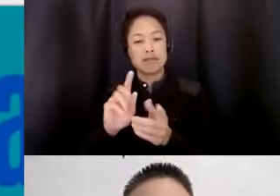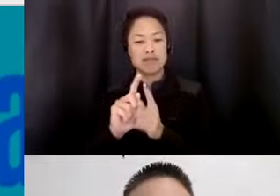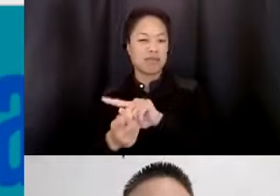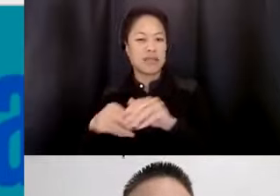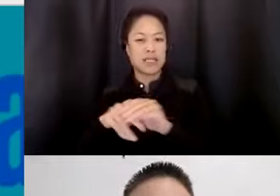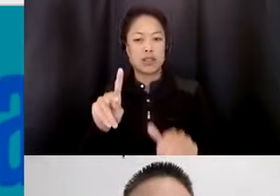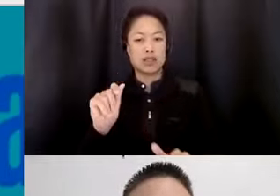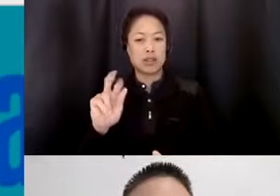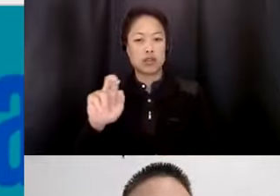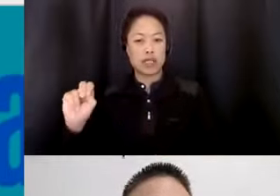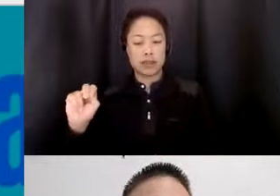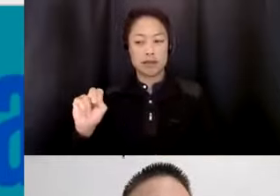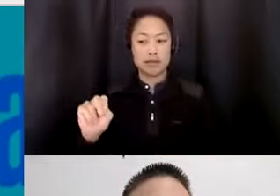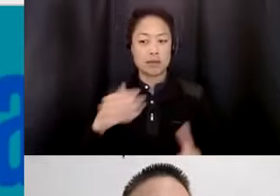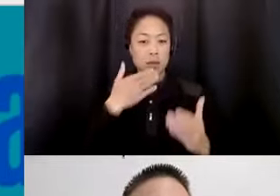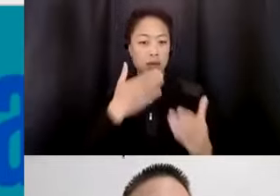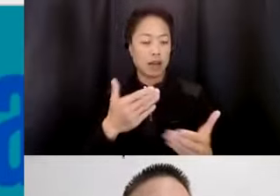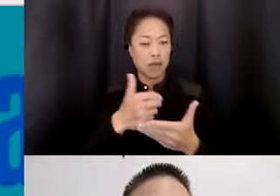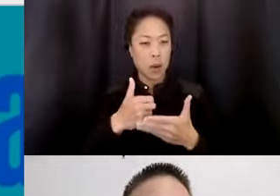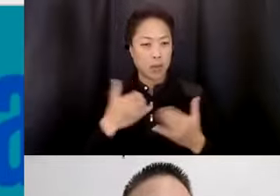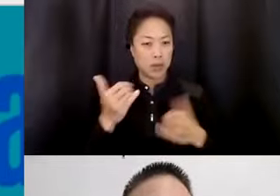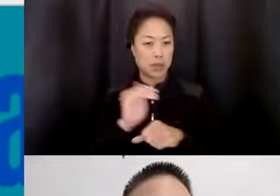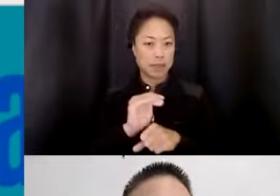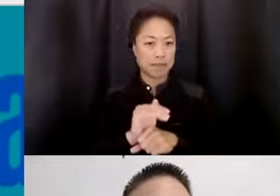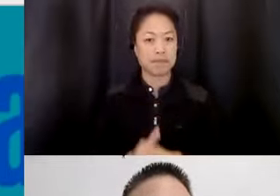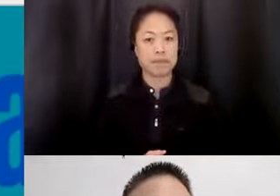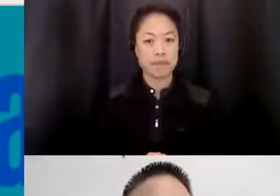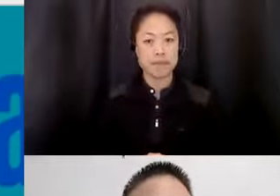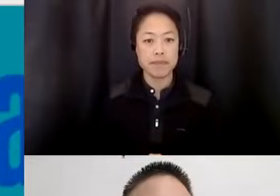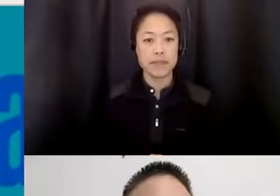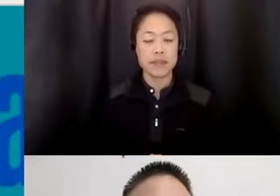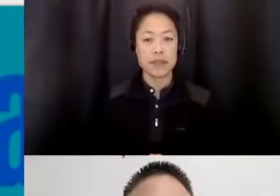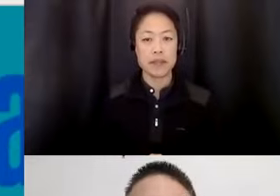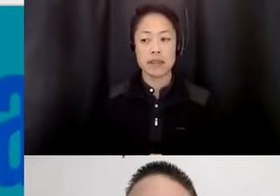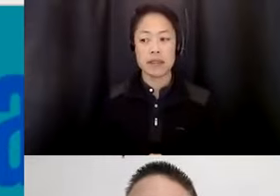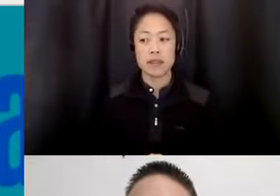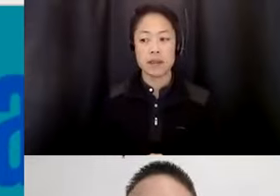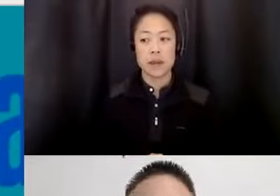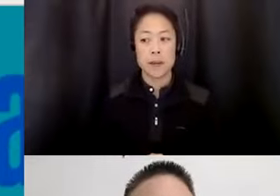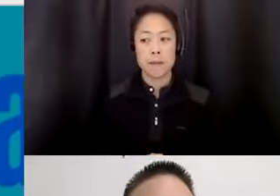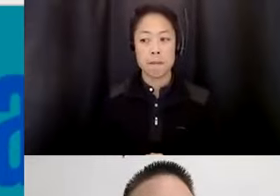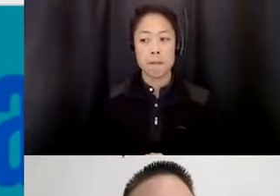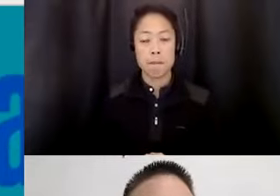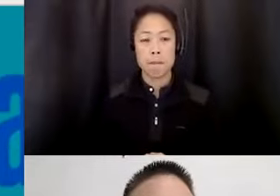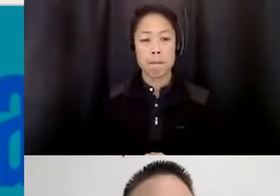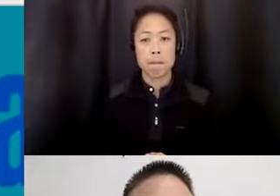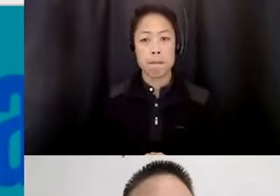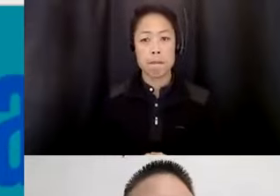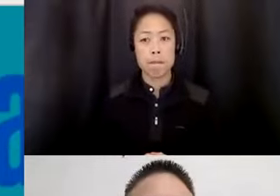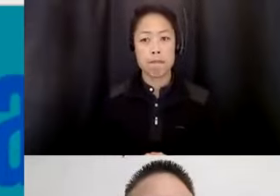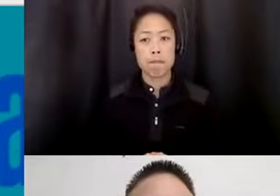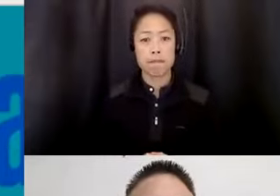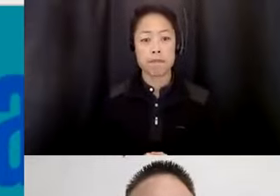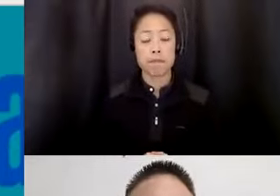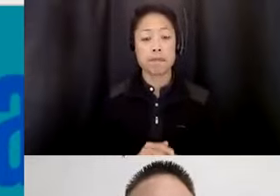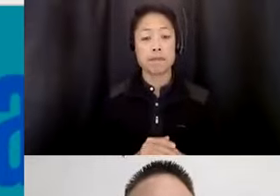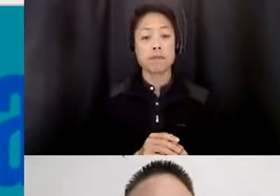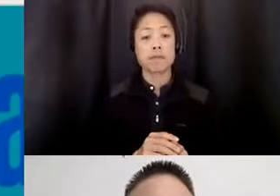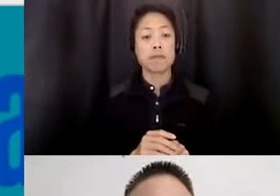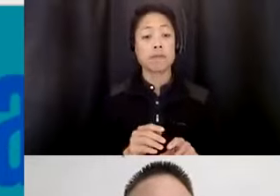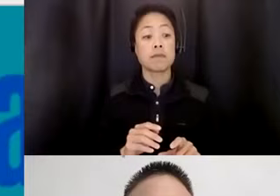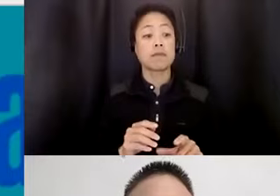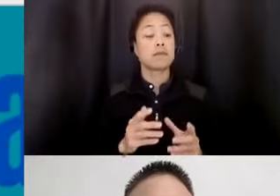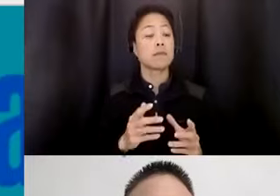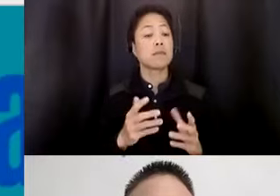for helping with that tonight. I also wanted to make this a community conversation. There’s been